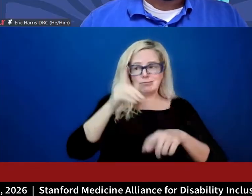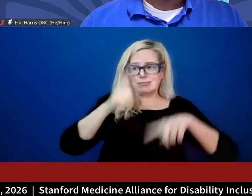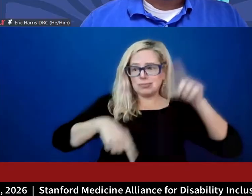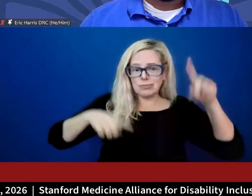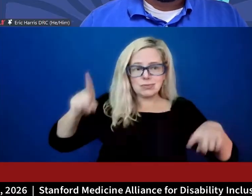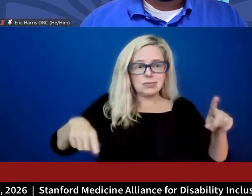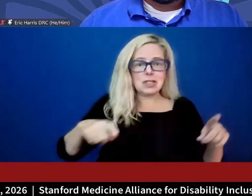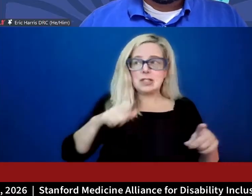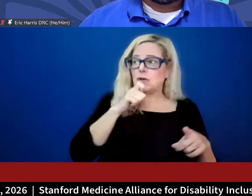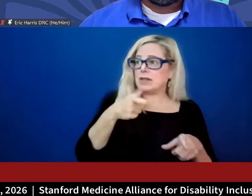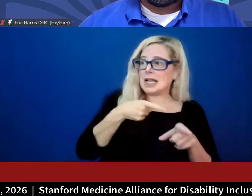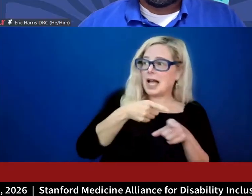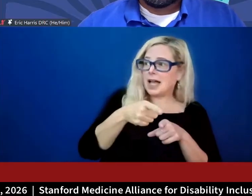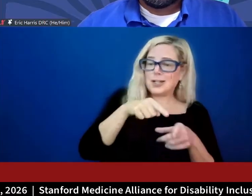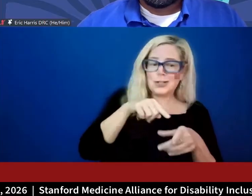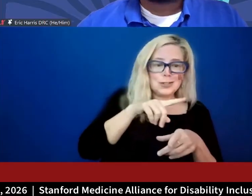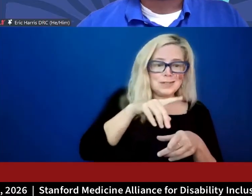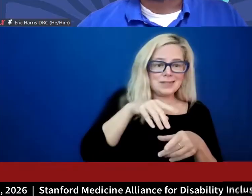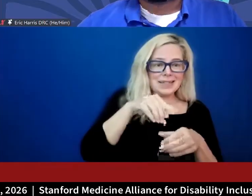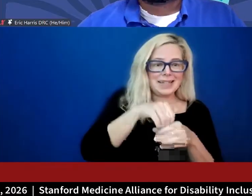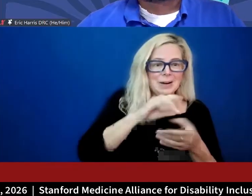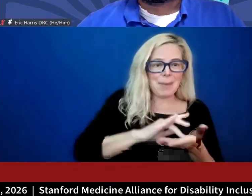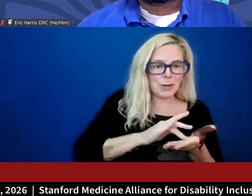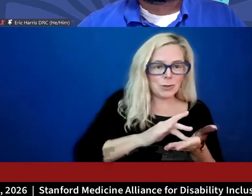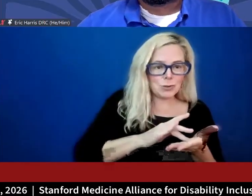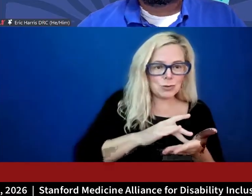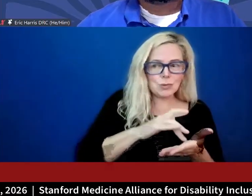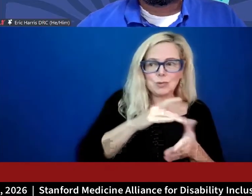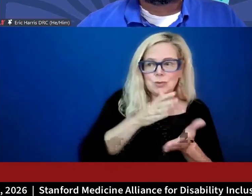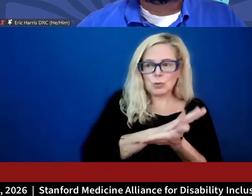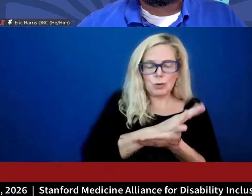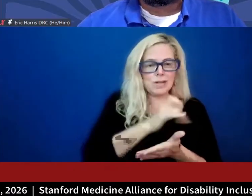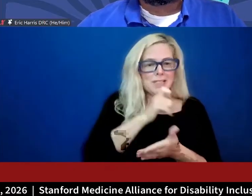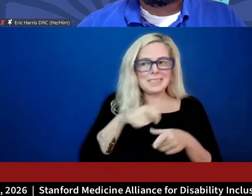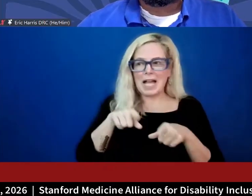then how can you treat the patient in front of you? Right? That's what it comes down to. Um, so